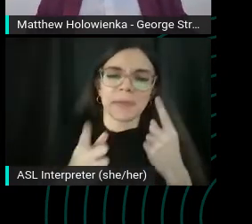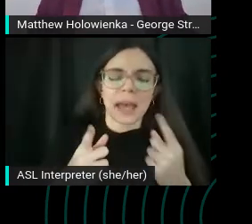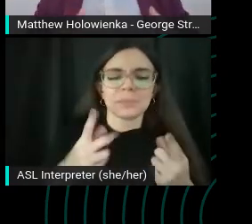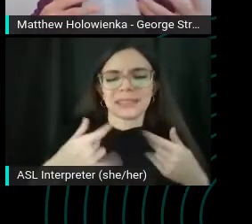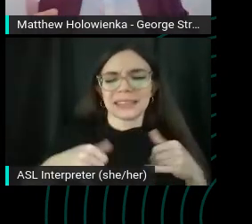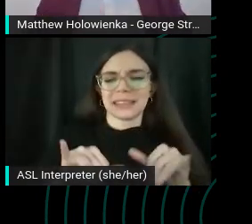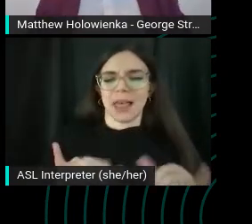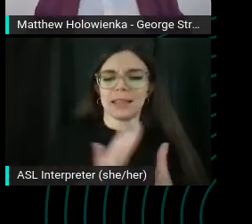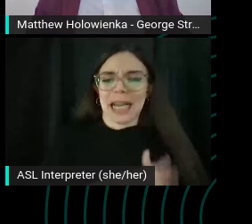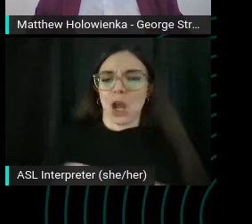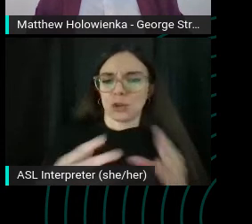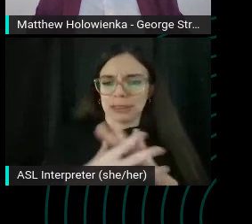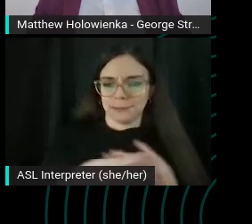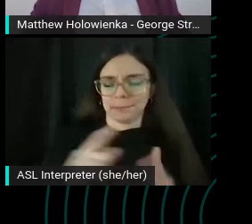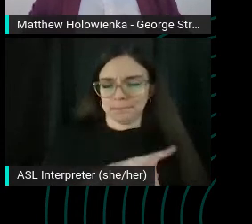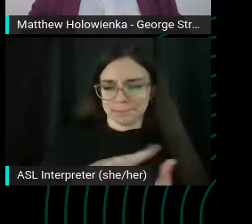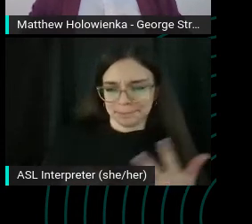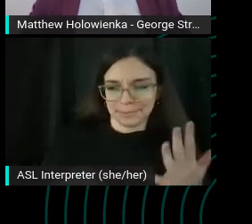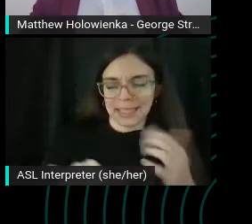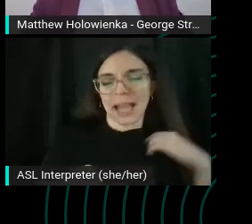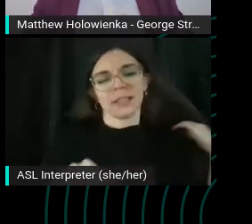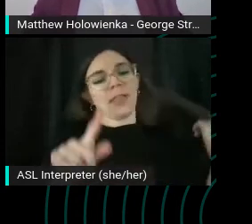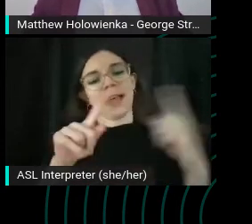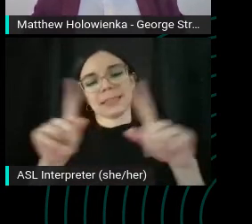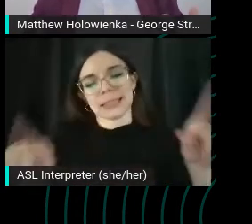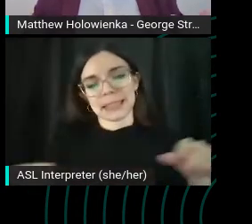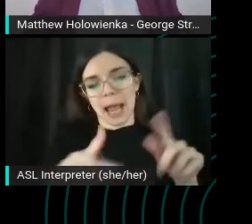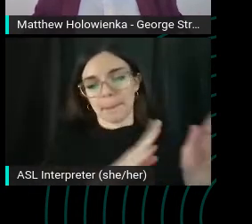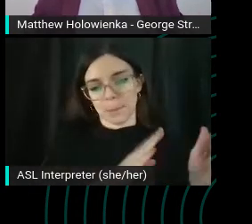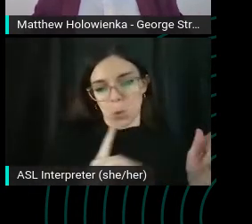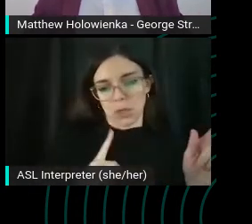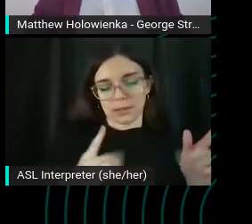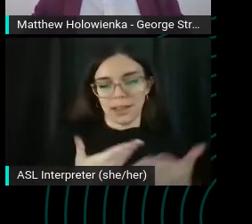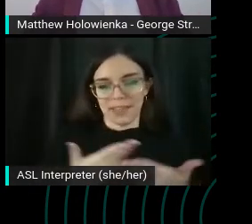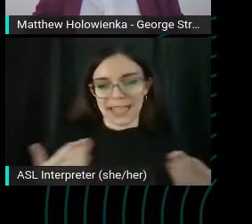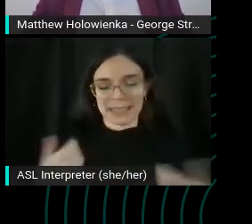almost like sign boards, things that make you stop and look and engage.